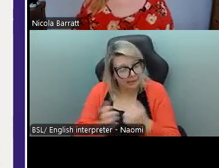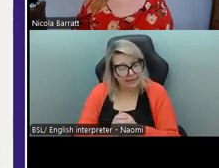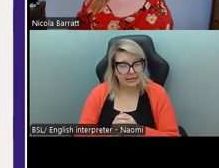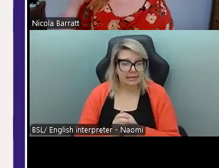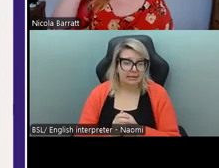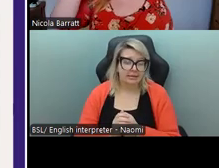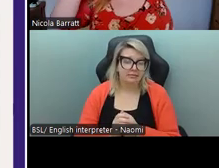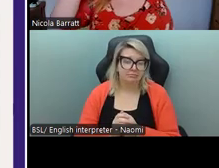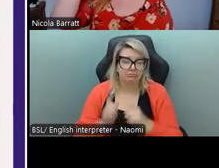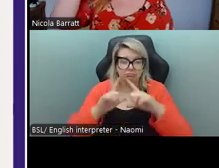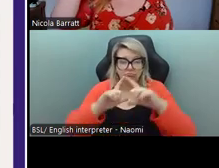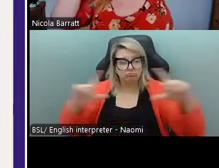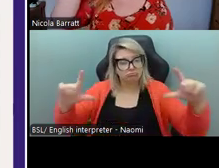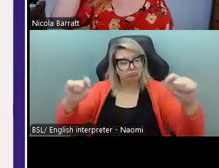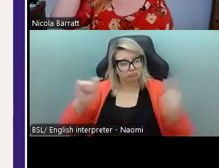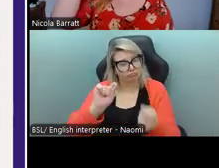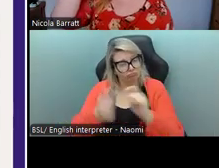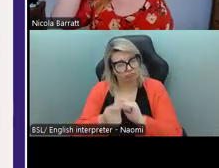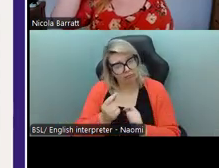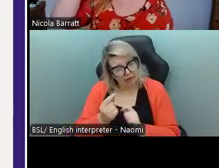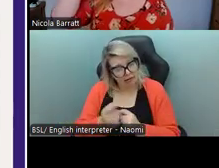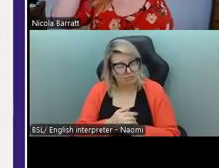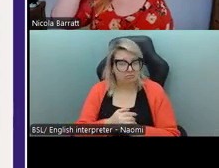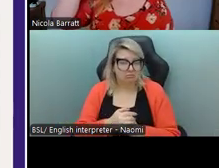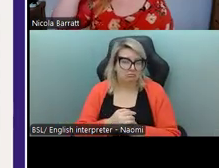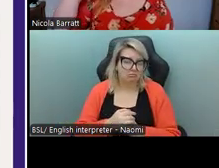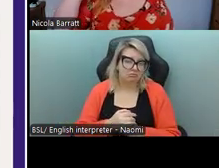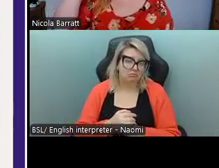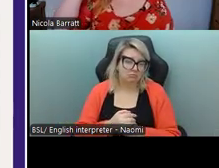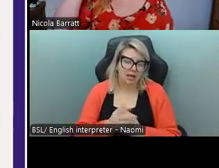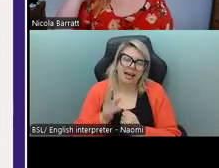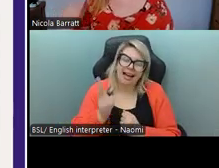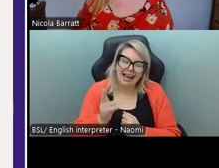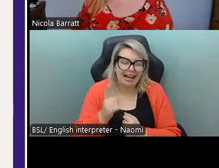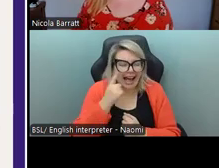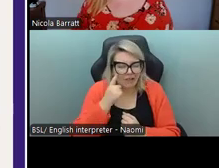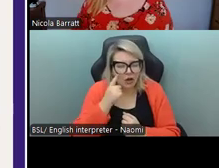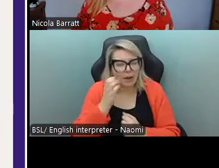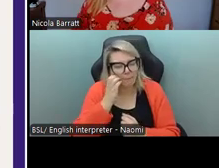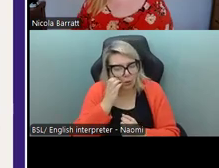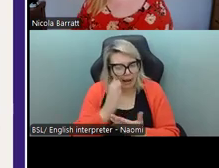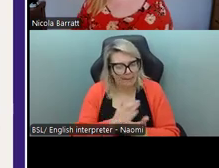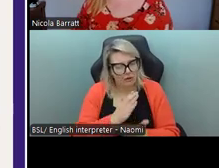You can change the banner image. Again, check on mobile to see that it looks good on there too.